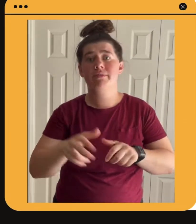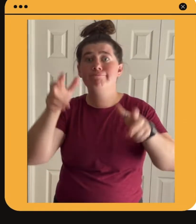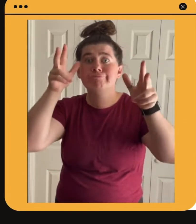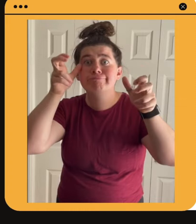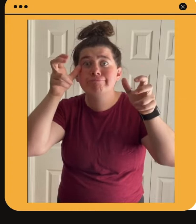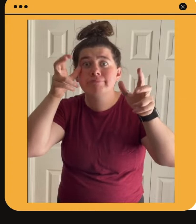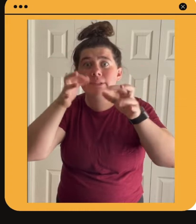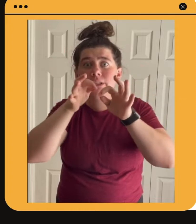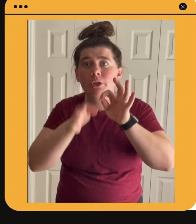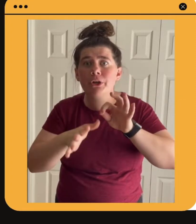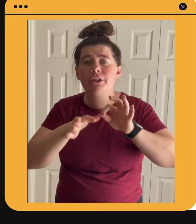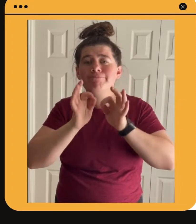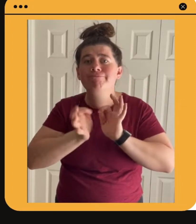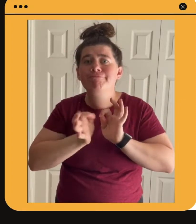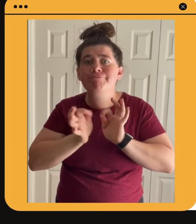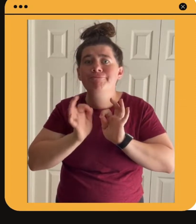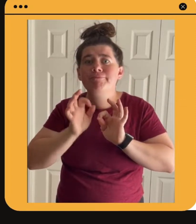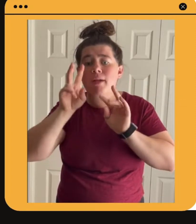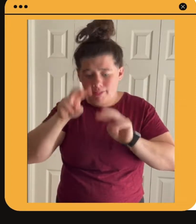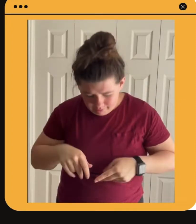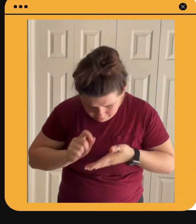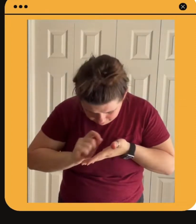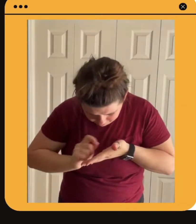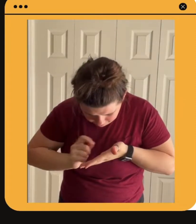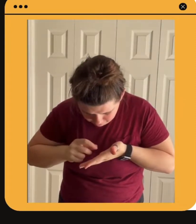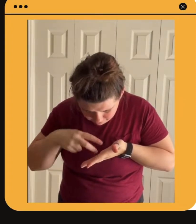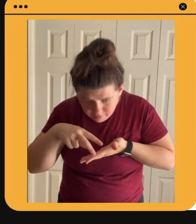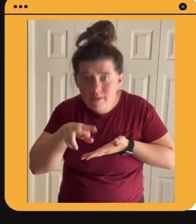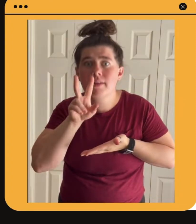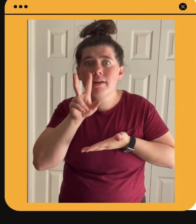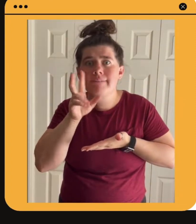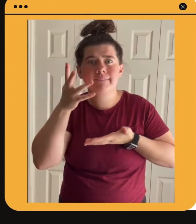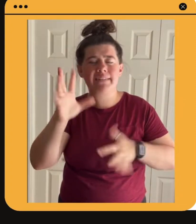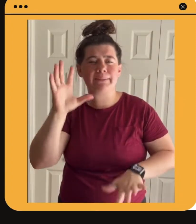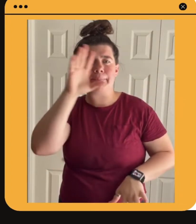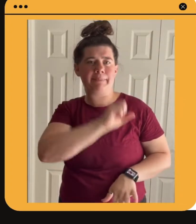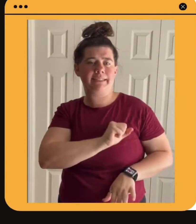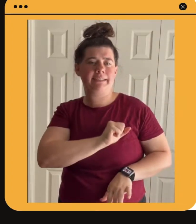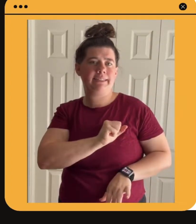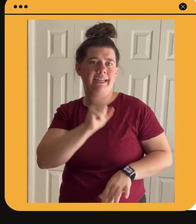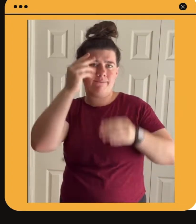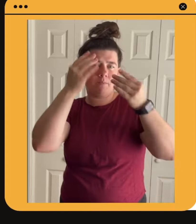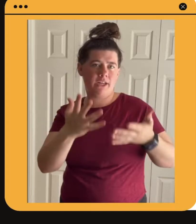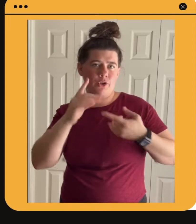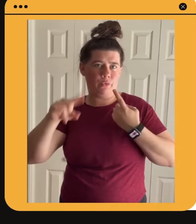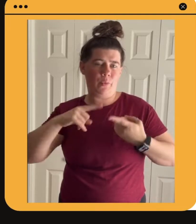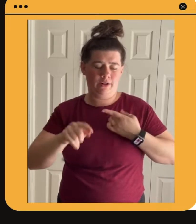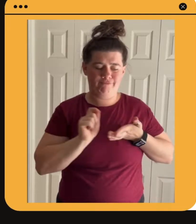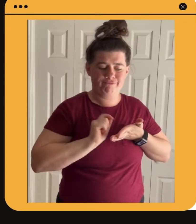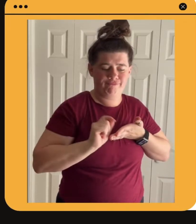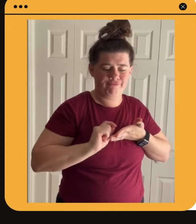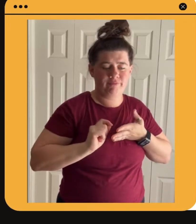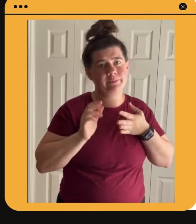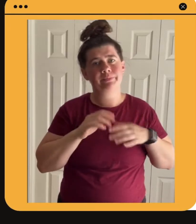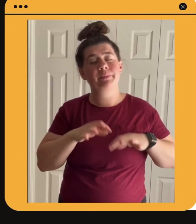they might struggle with pay attention to the interpreter. And then looking down to write notes and looking back up in The Interpreter and missing while